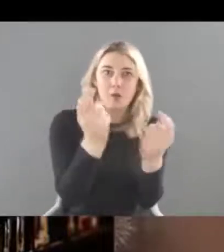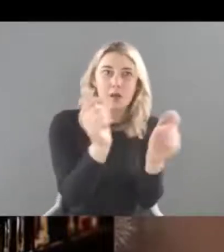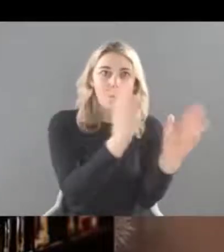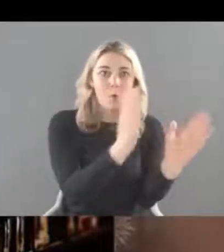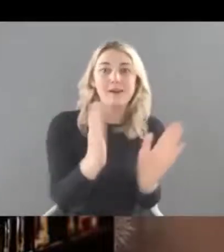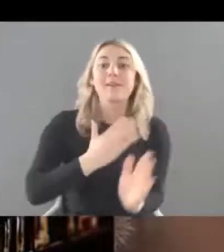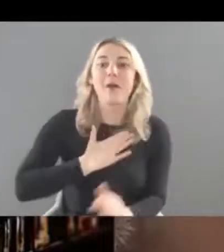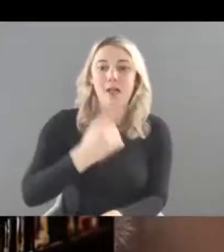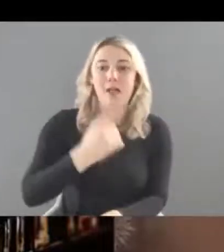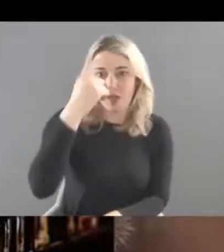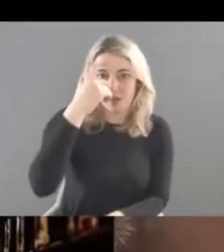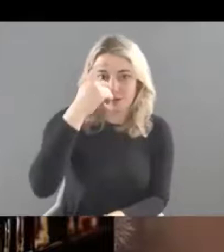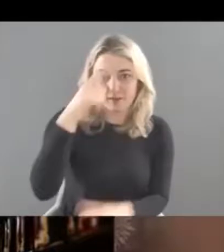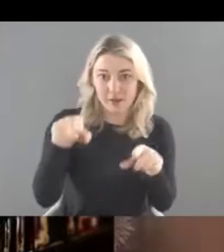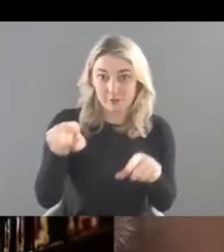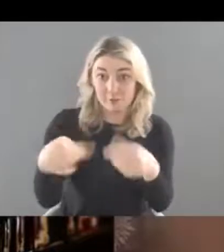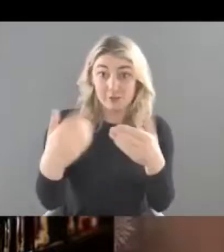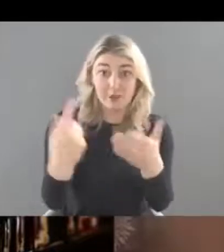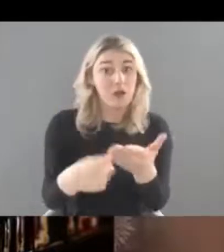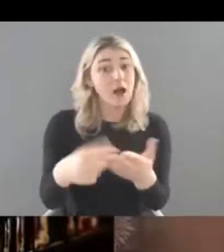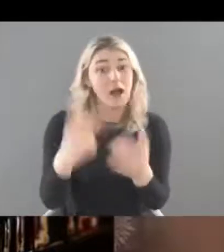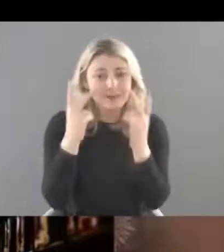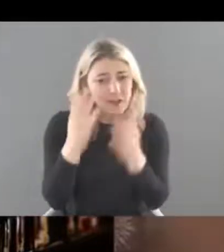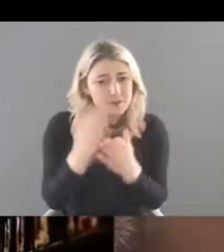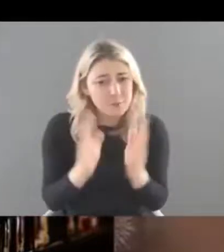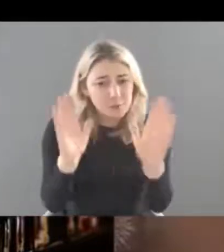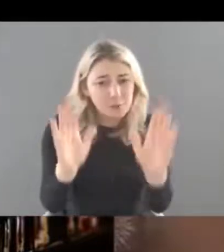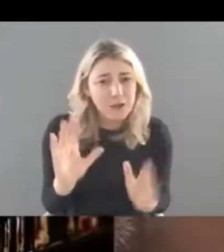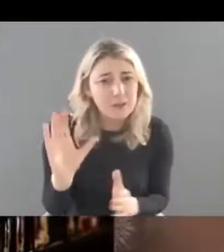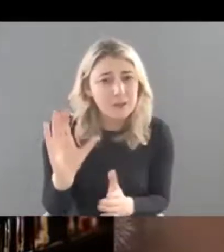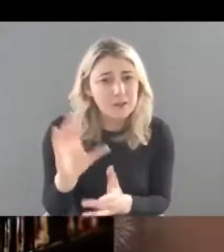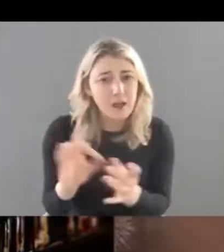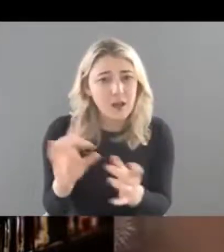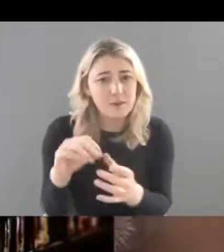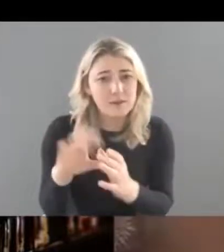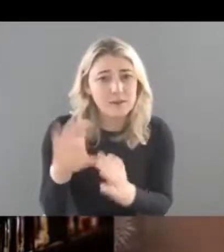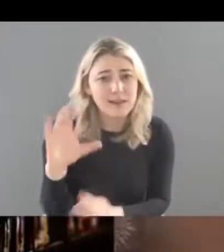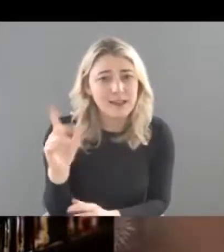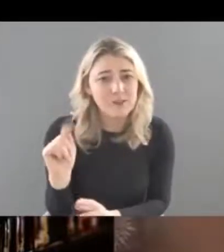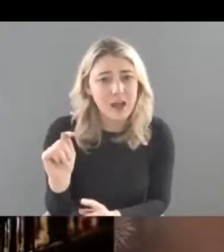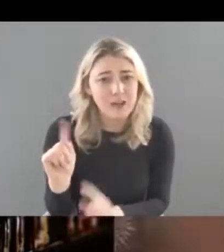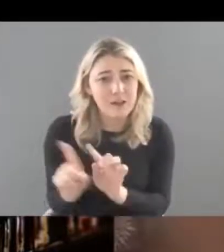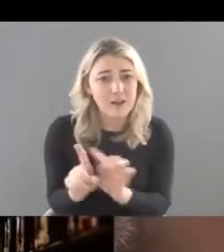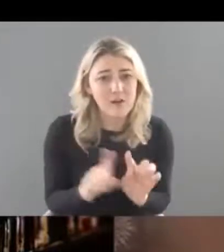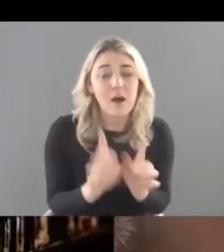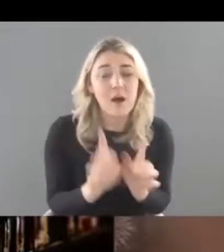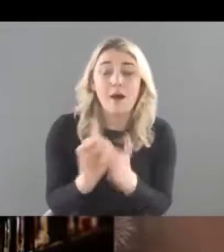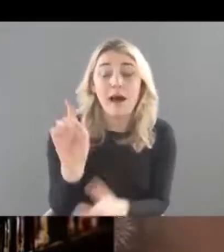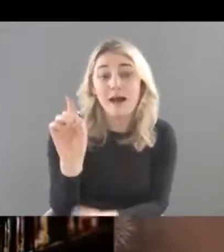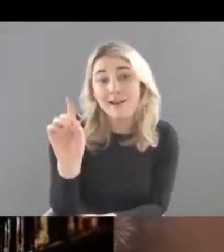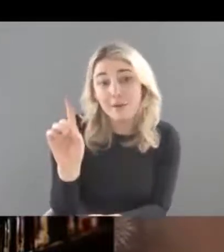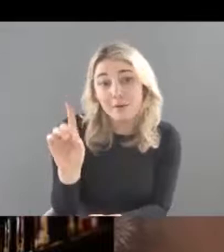we went through. I saw some great comments in the chat as well about data being more than just numbers.